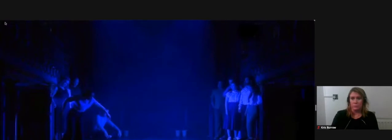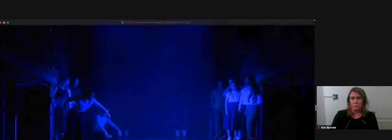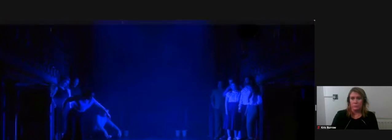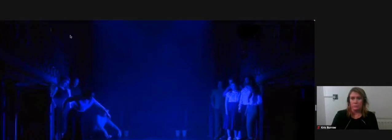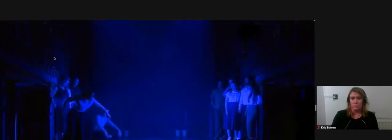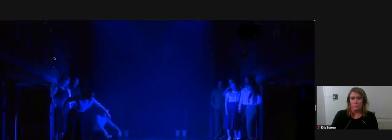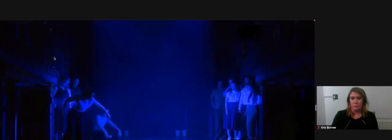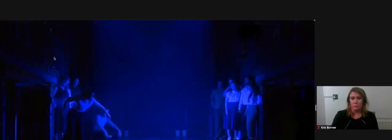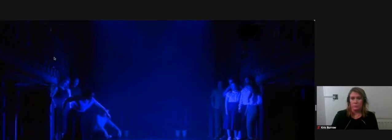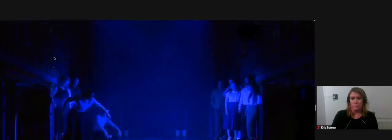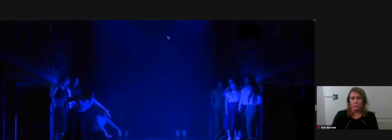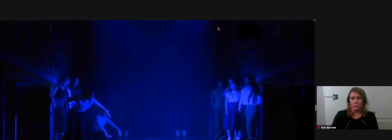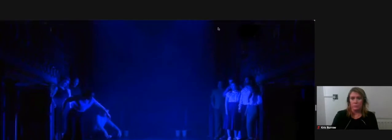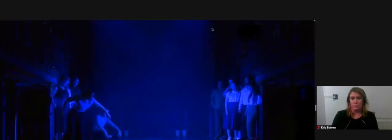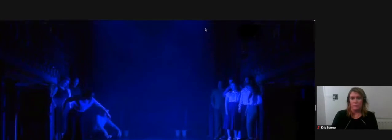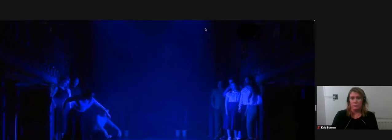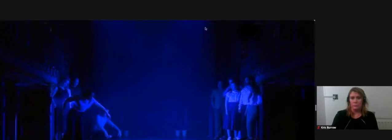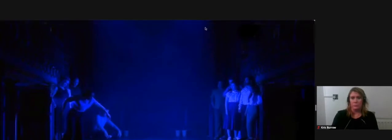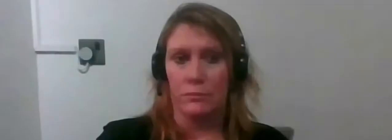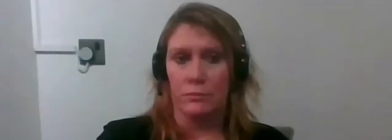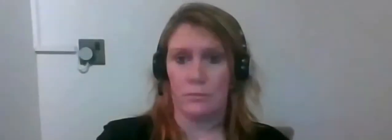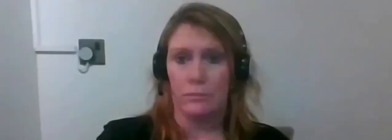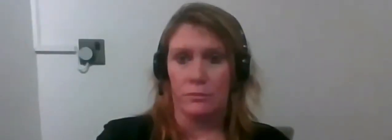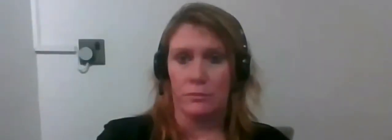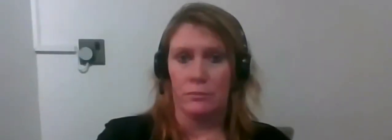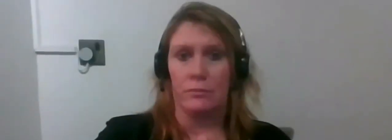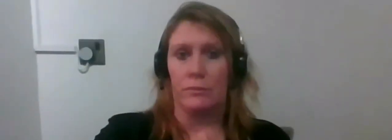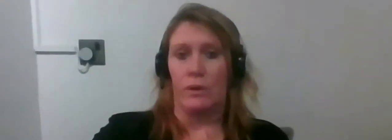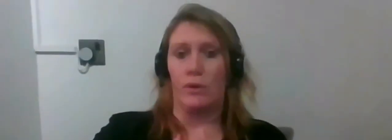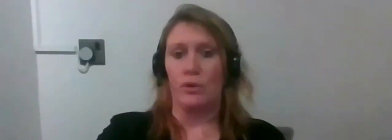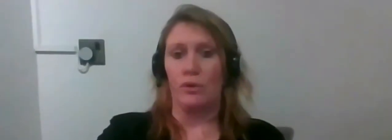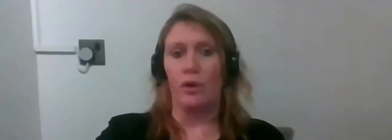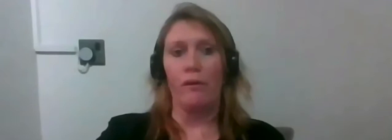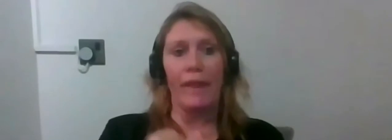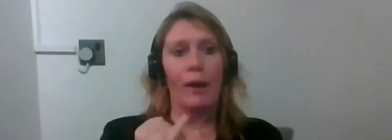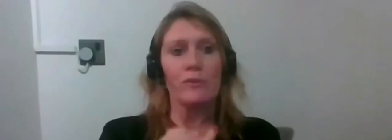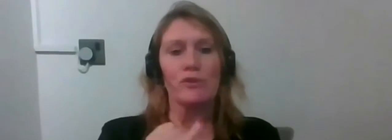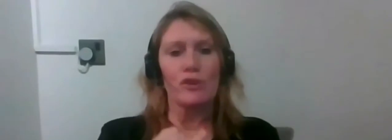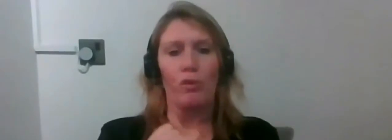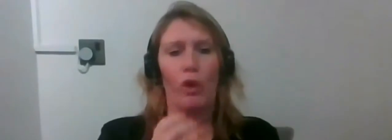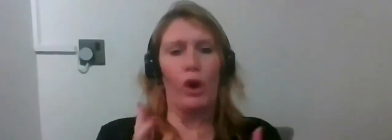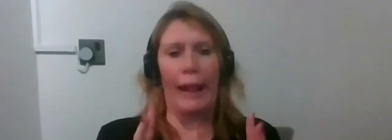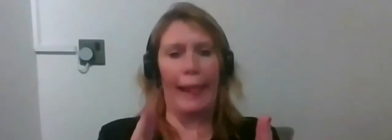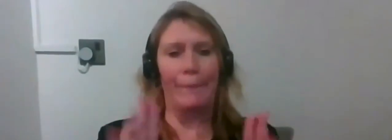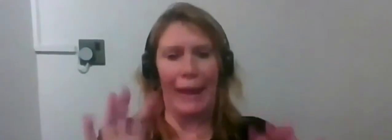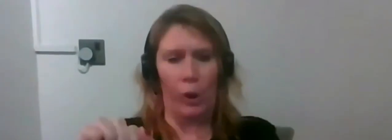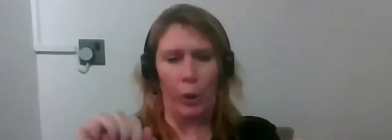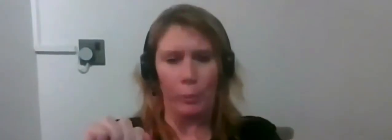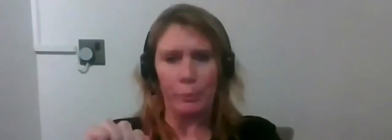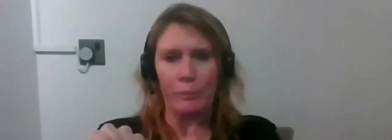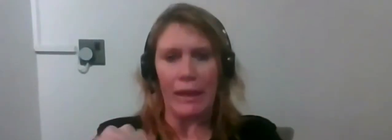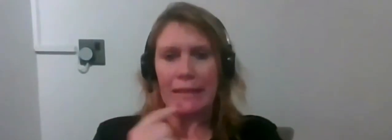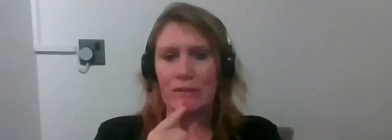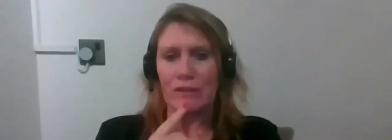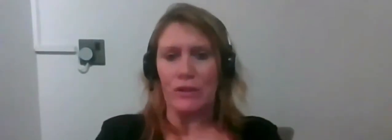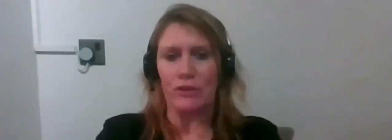Sorry, that's the wrong... one second. It gets confused sometimes if you have two